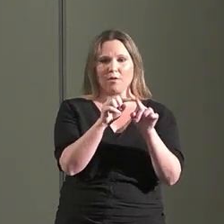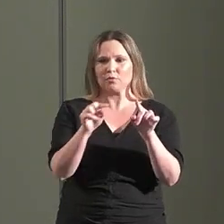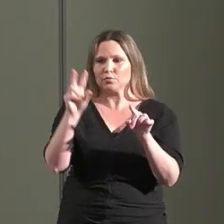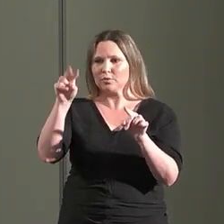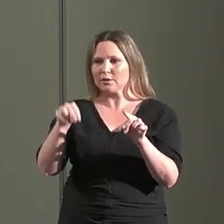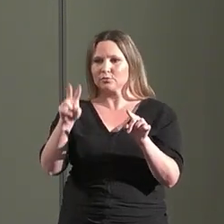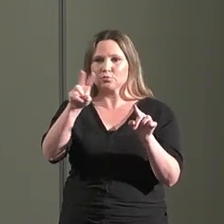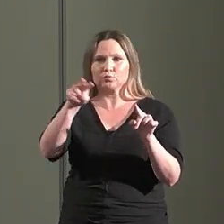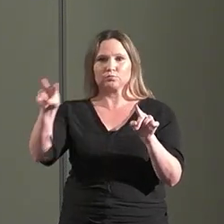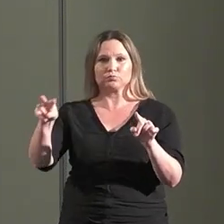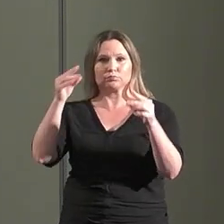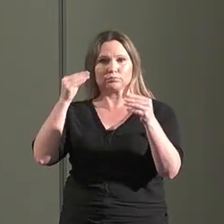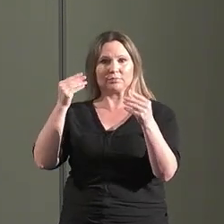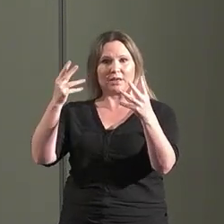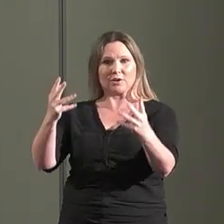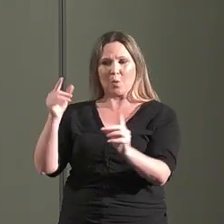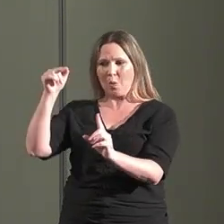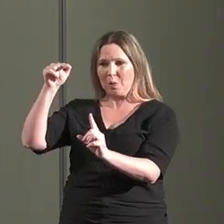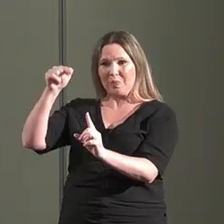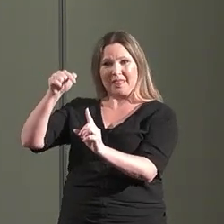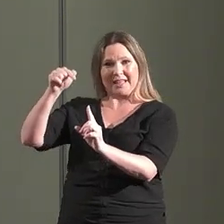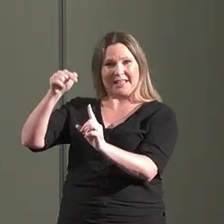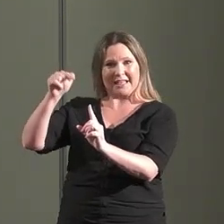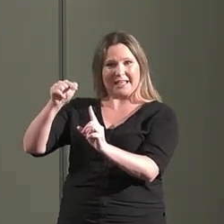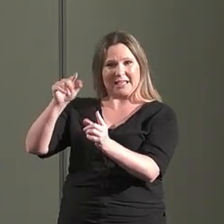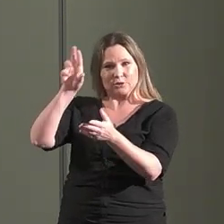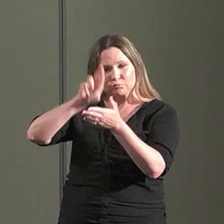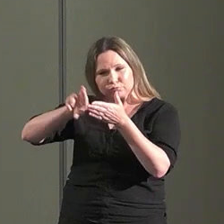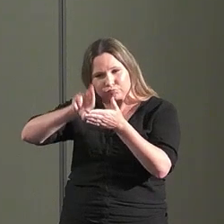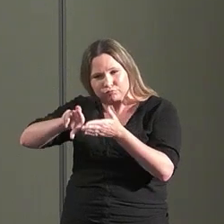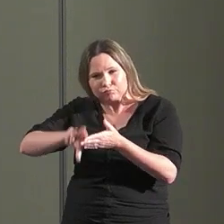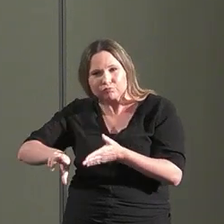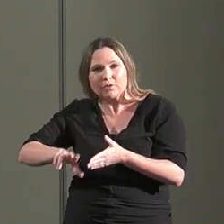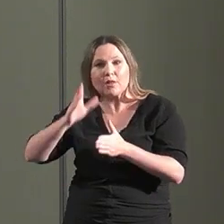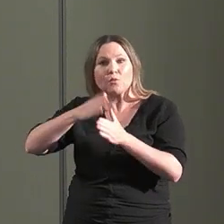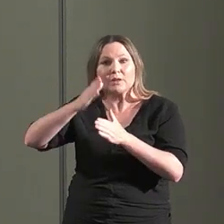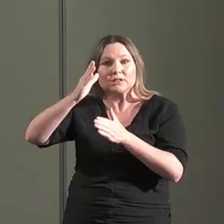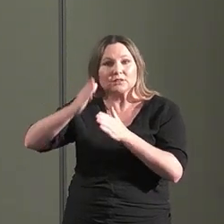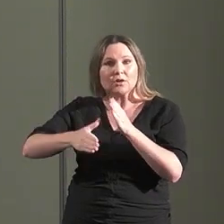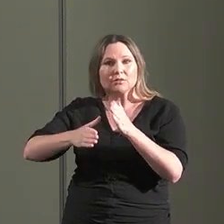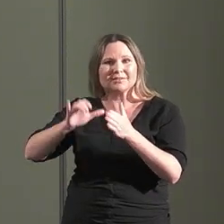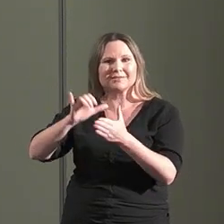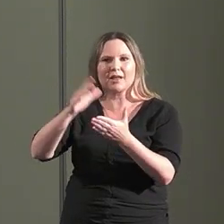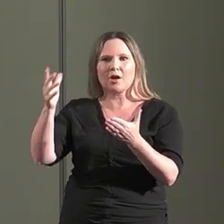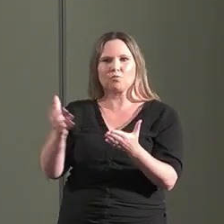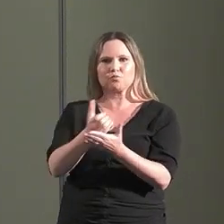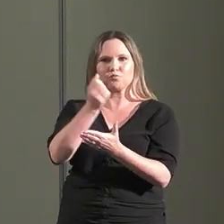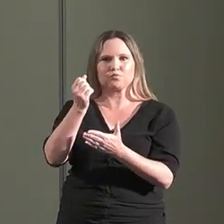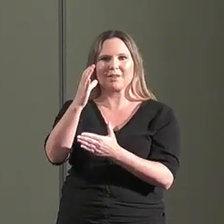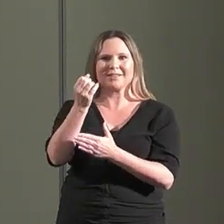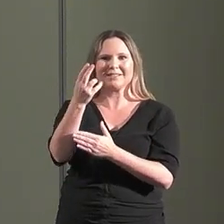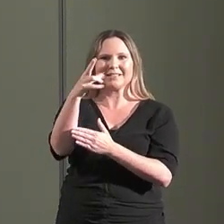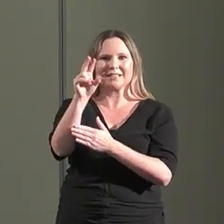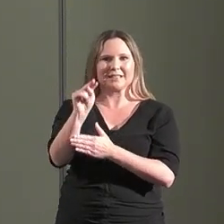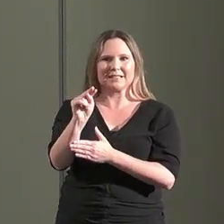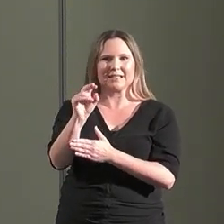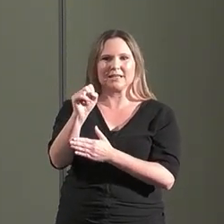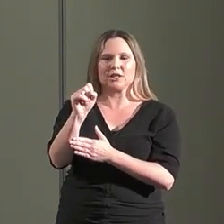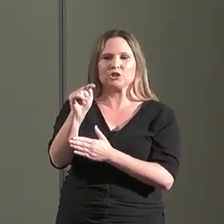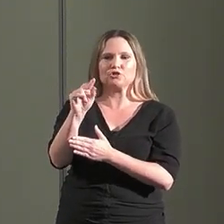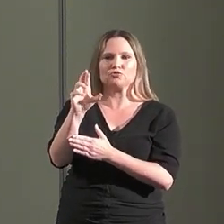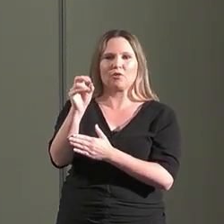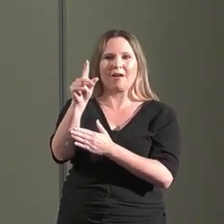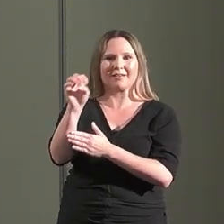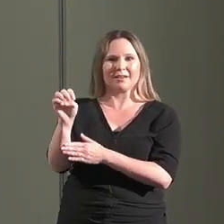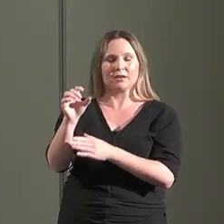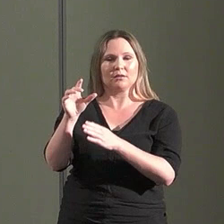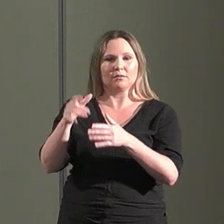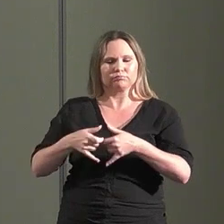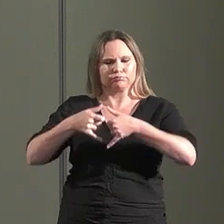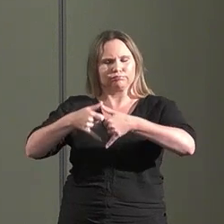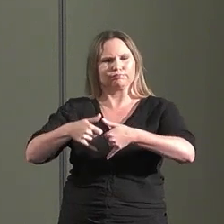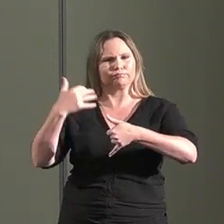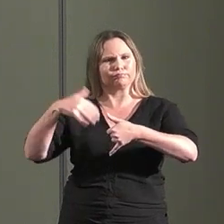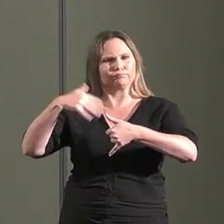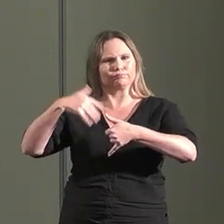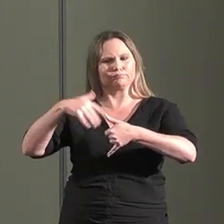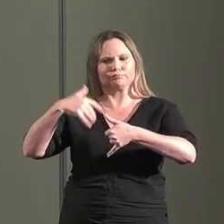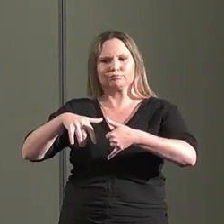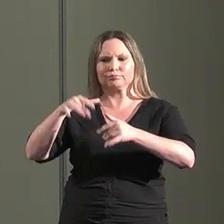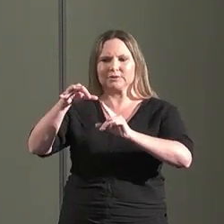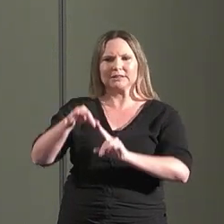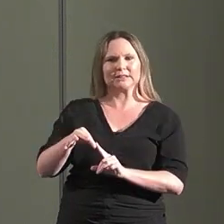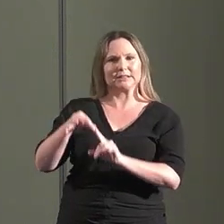The paper they are presenting the result with the winner of the CSUN Strache Award that